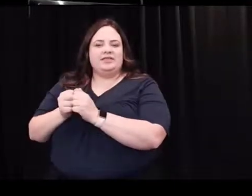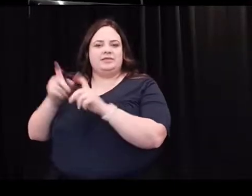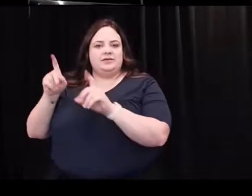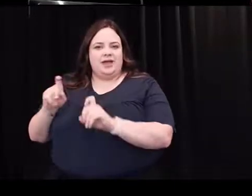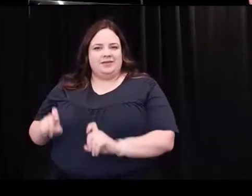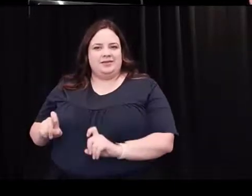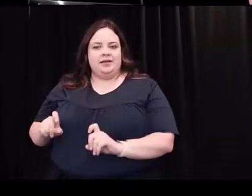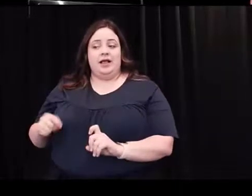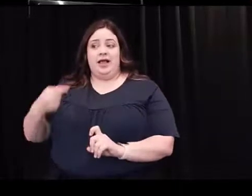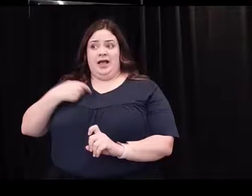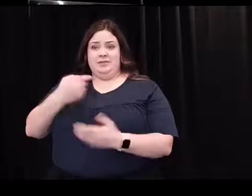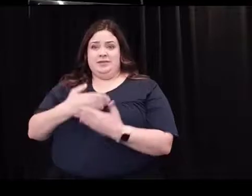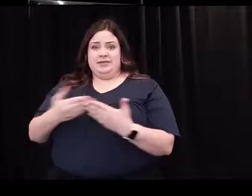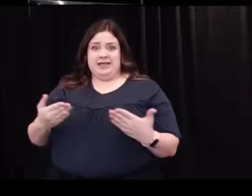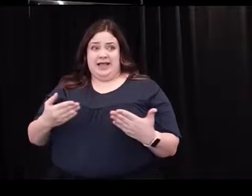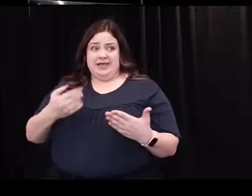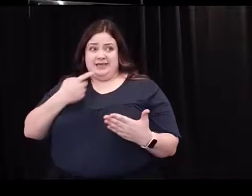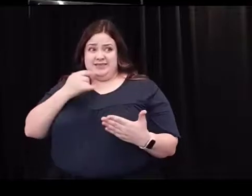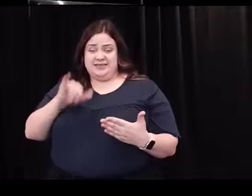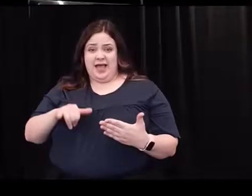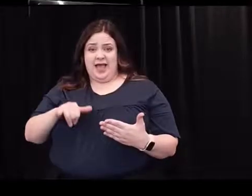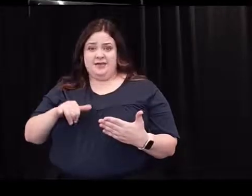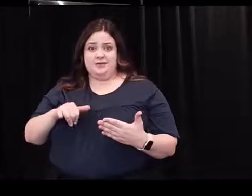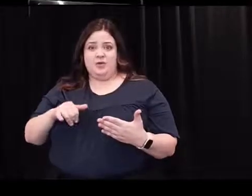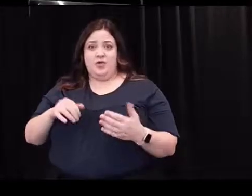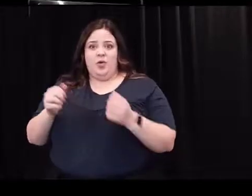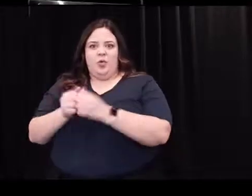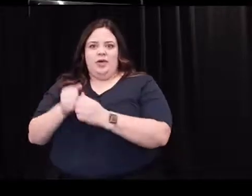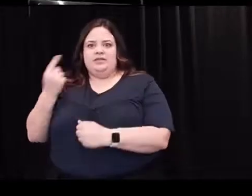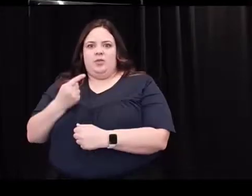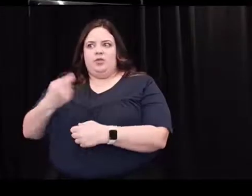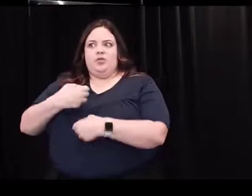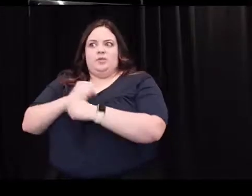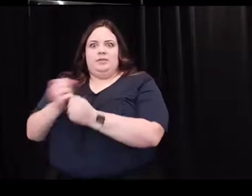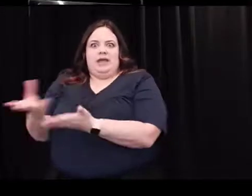of dollars creating an automatic testing tool. And I'm telling you that there there's still a